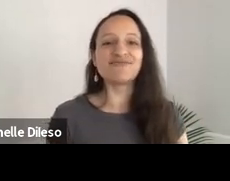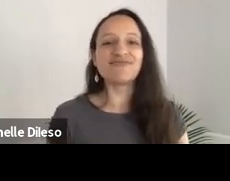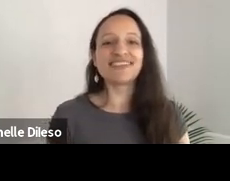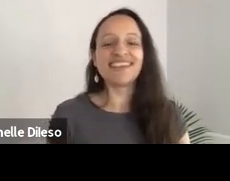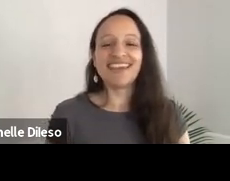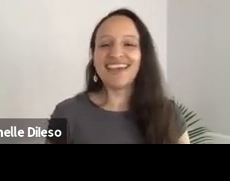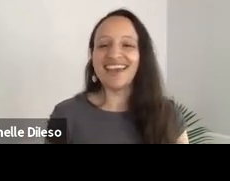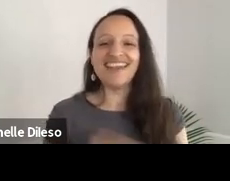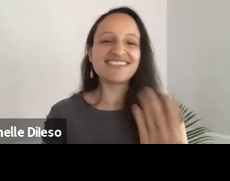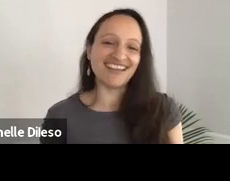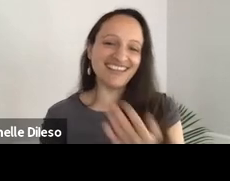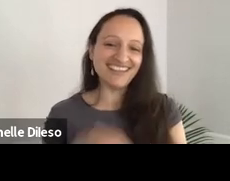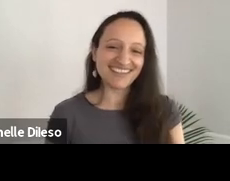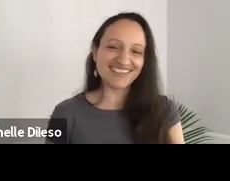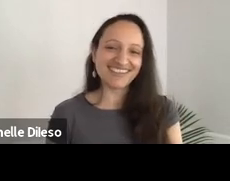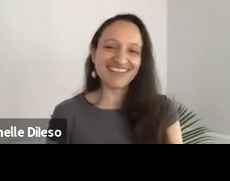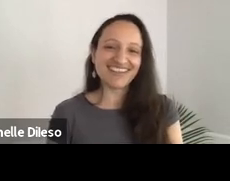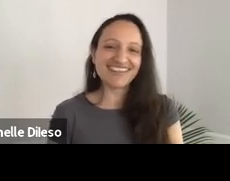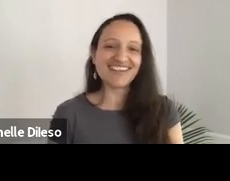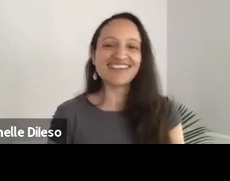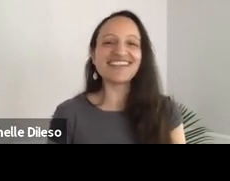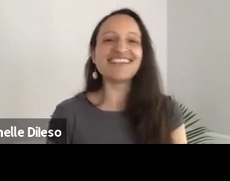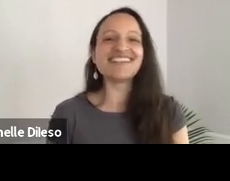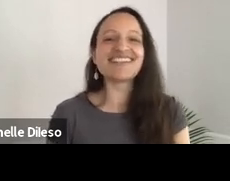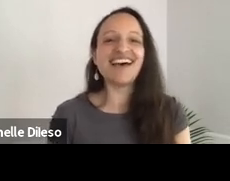points for the child. And now, Saki.